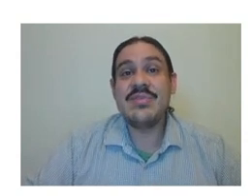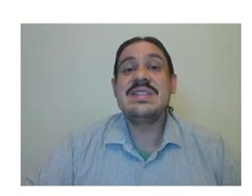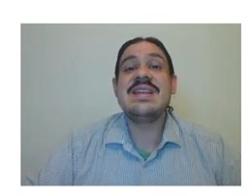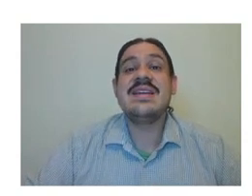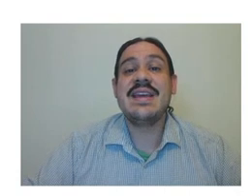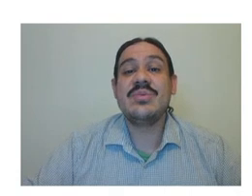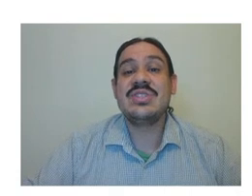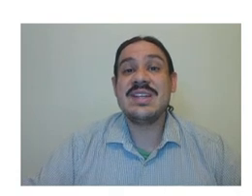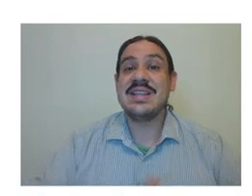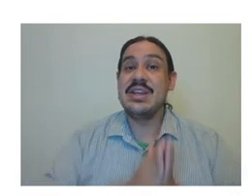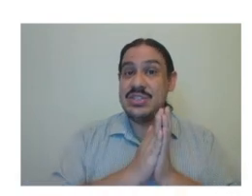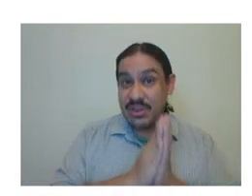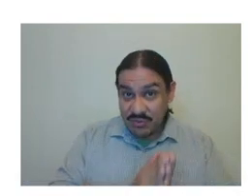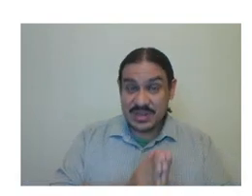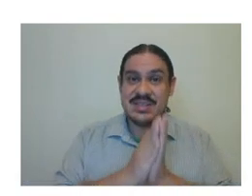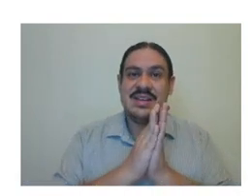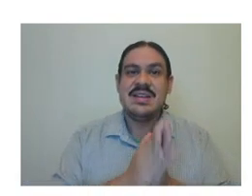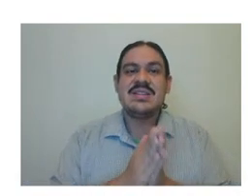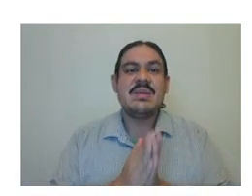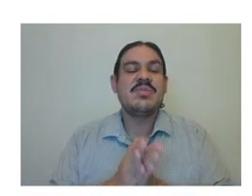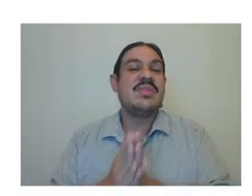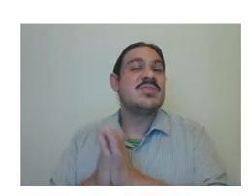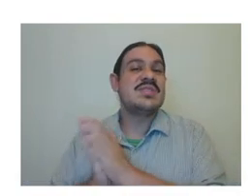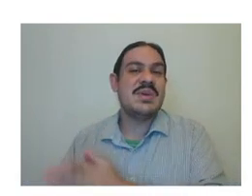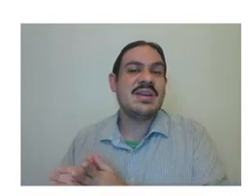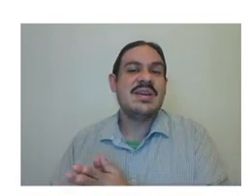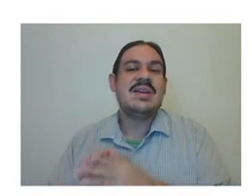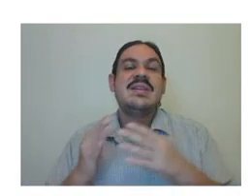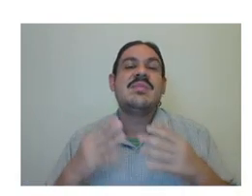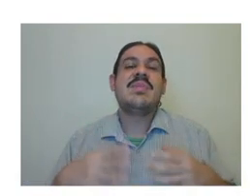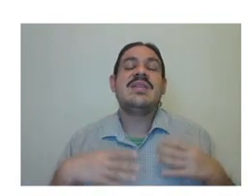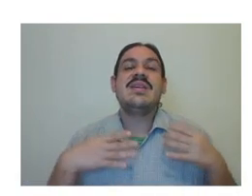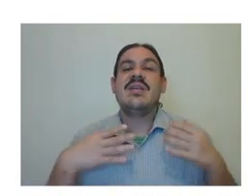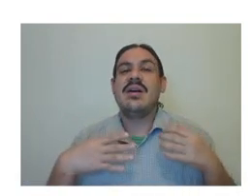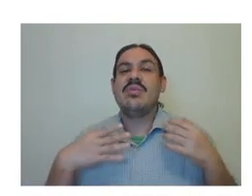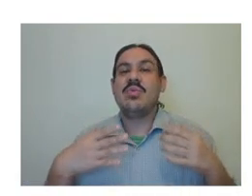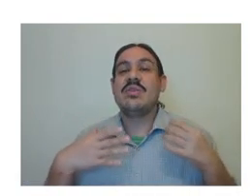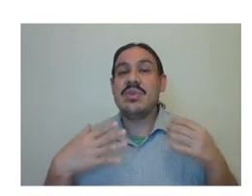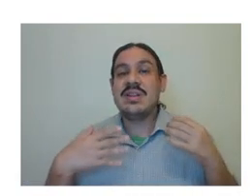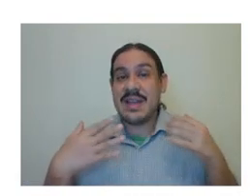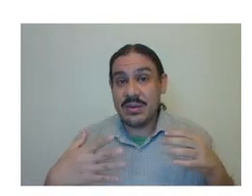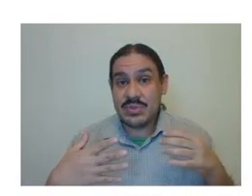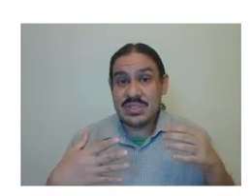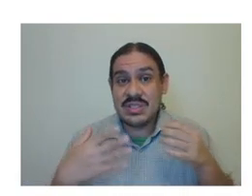for example this is the one for ASL and it has all of the